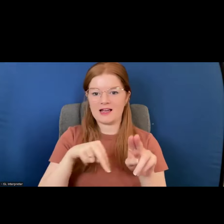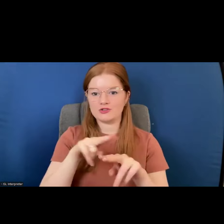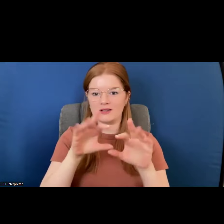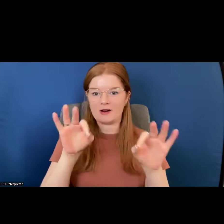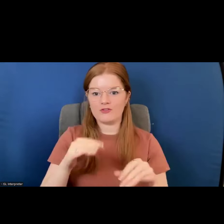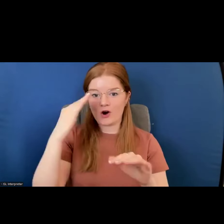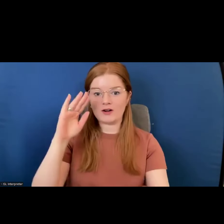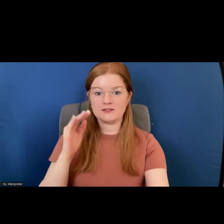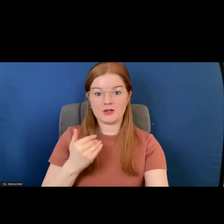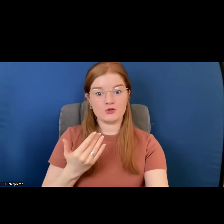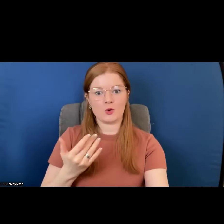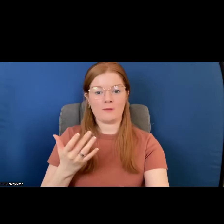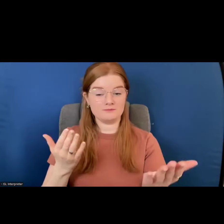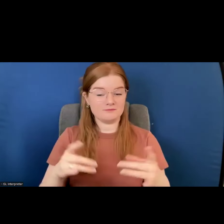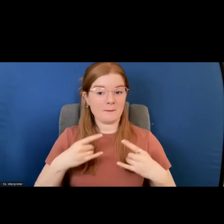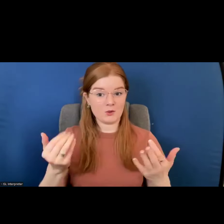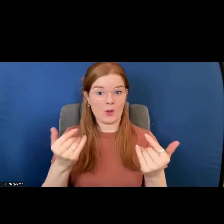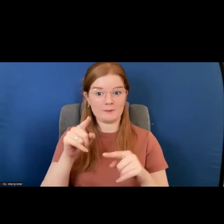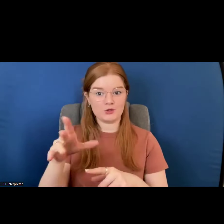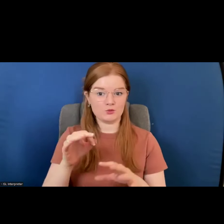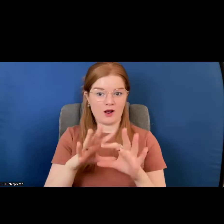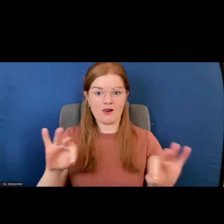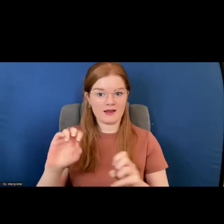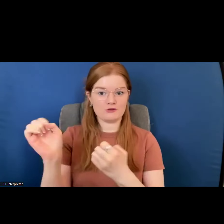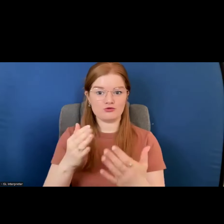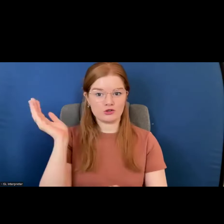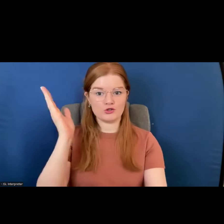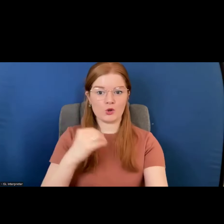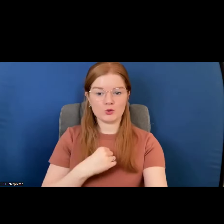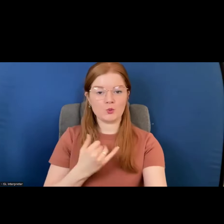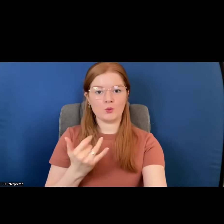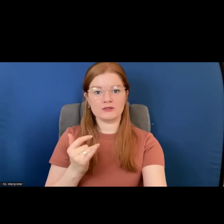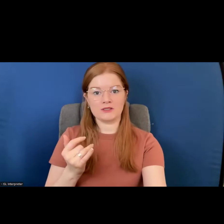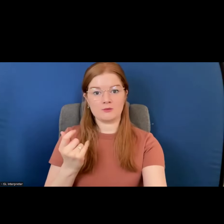delighted to welcome you to our curator's online introductory talk to our latest a